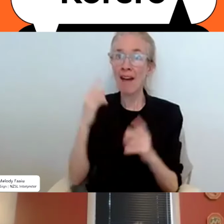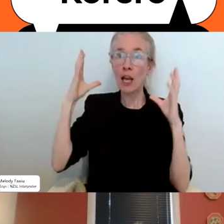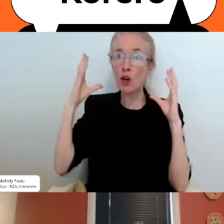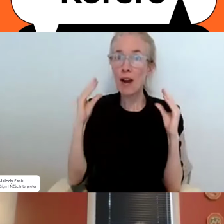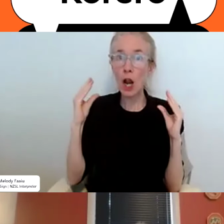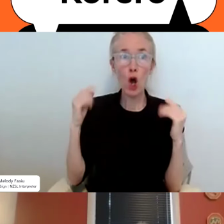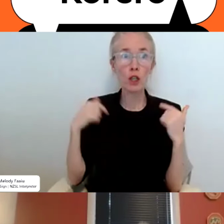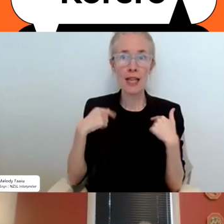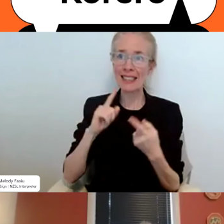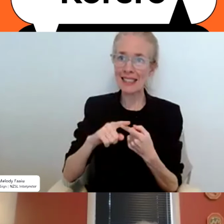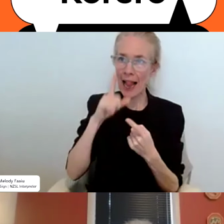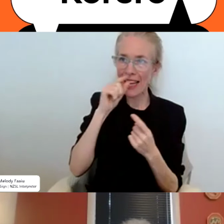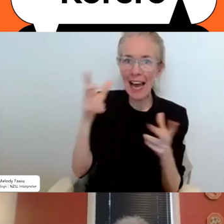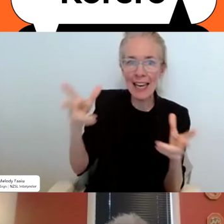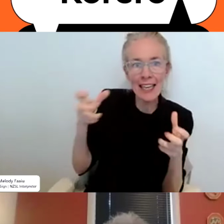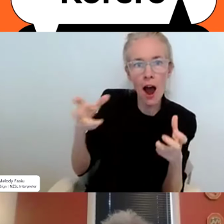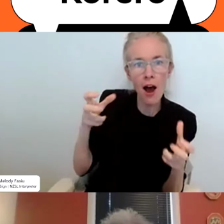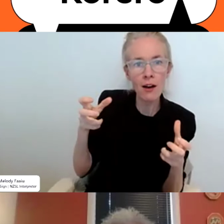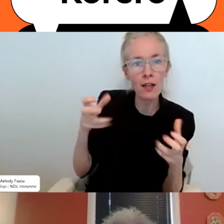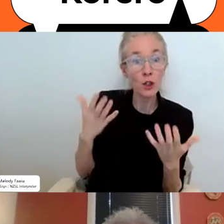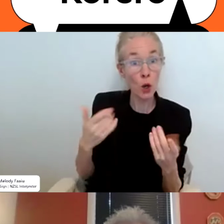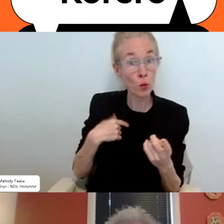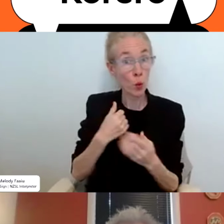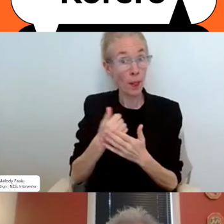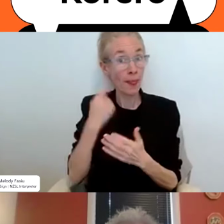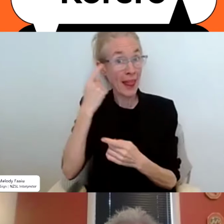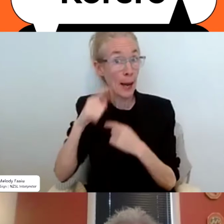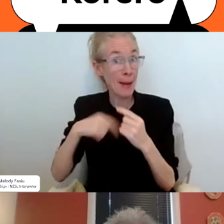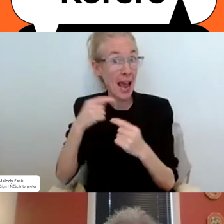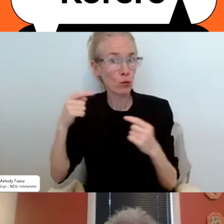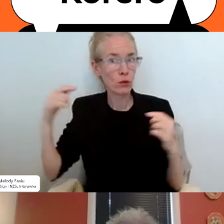if anyone's got any bright ideas, they just step up and say if they've